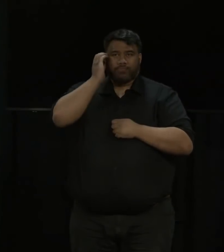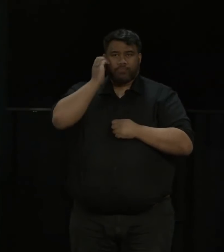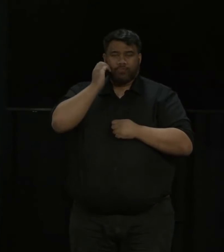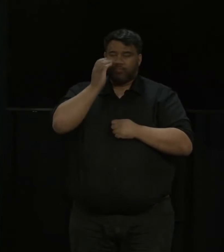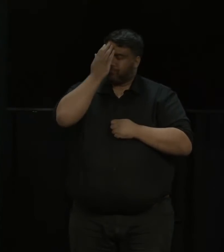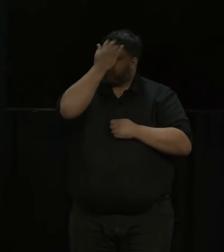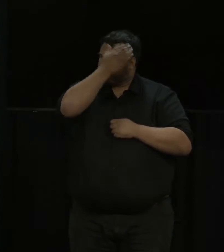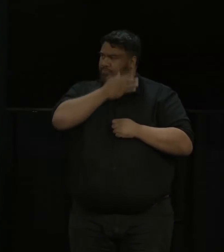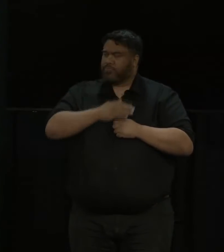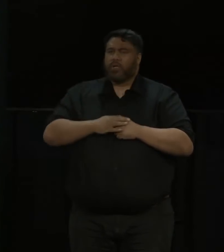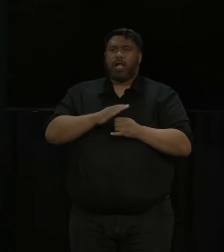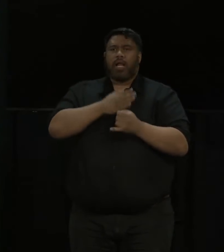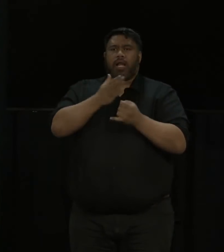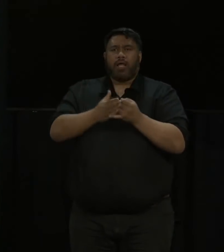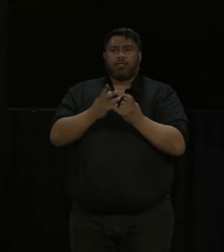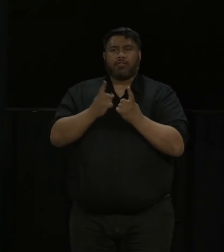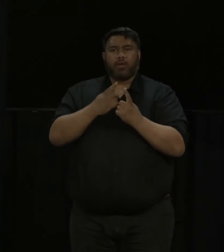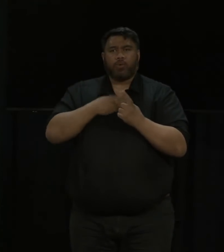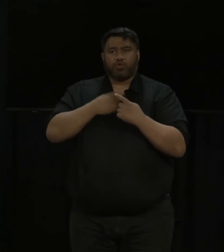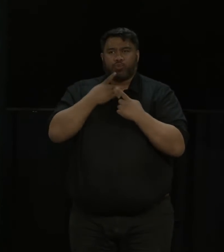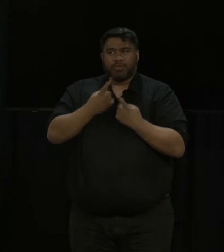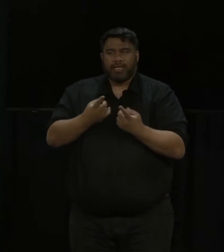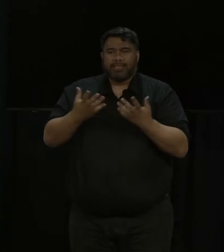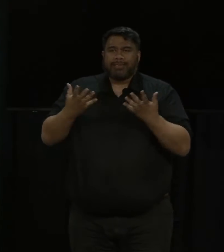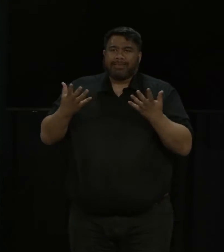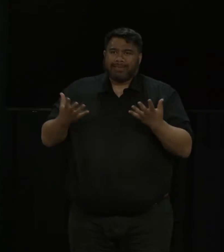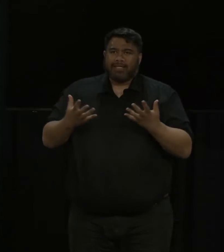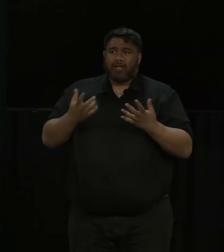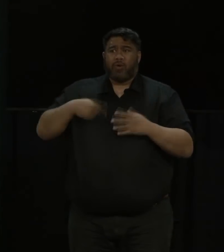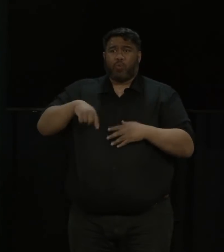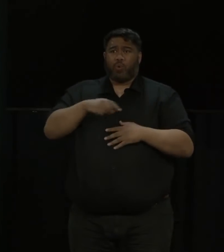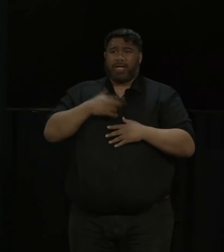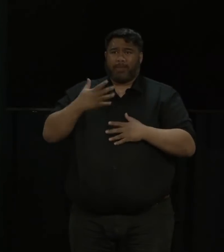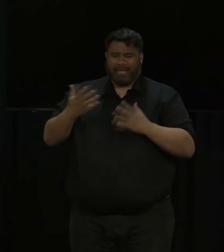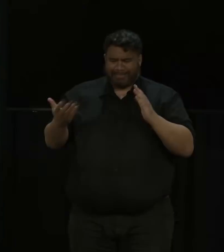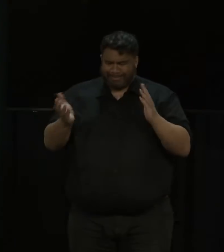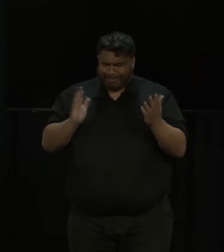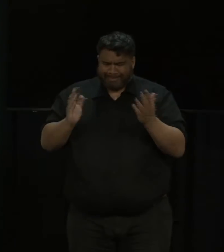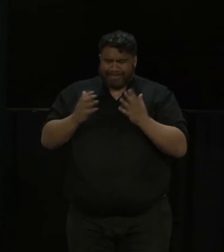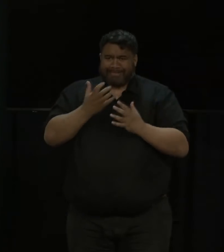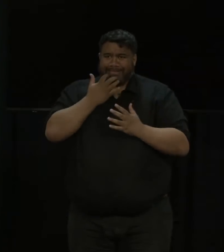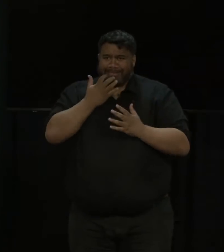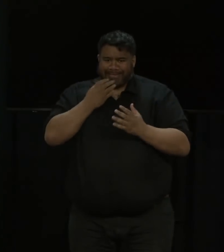and exemptions are still available for humanitarian reasons. I want to end before a hand to